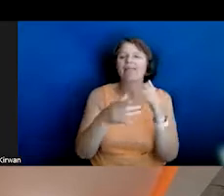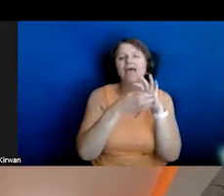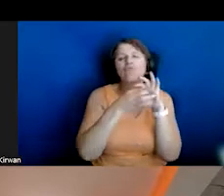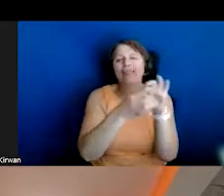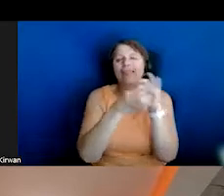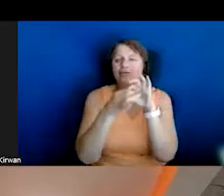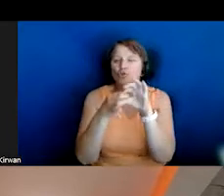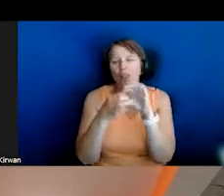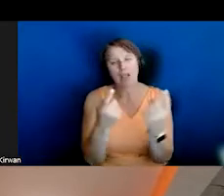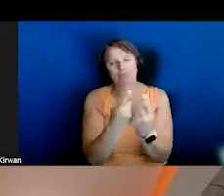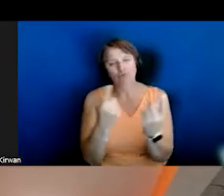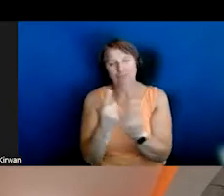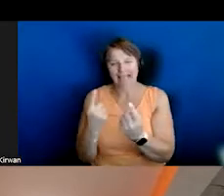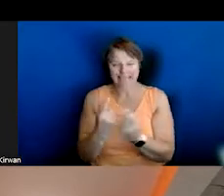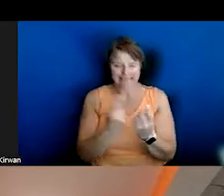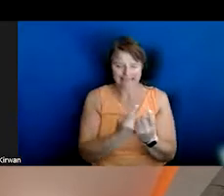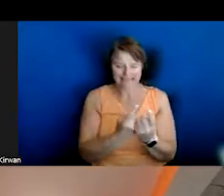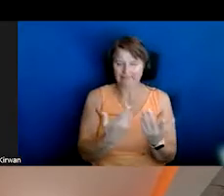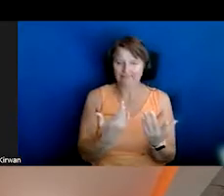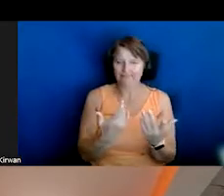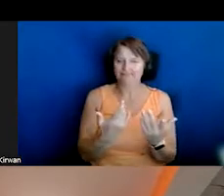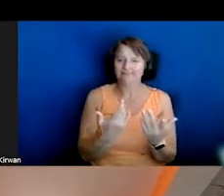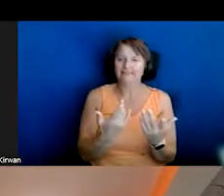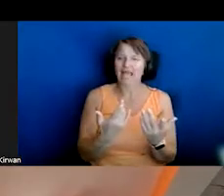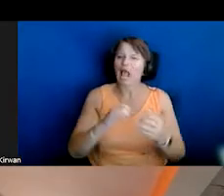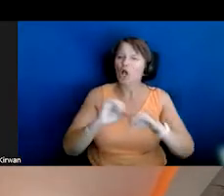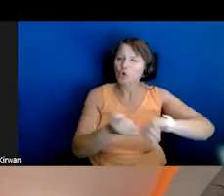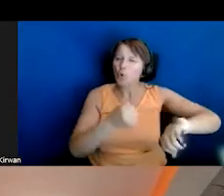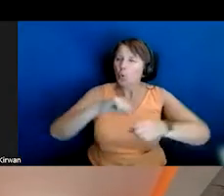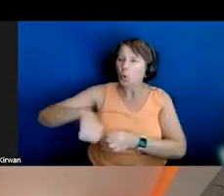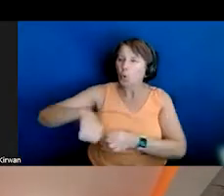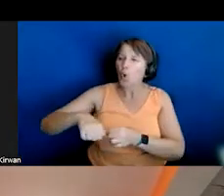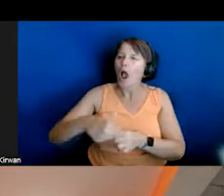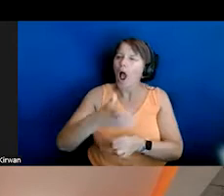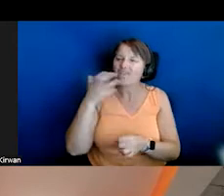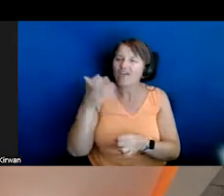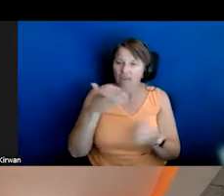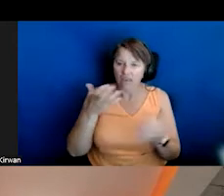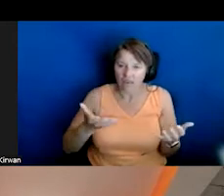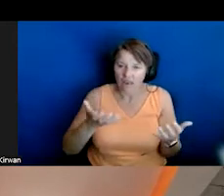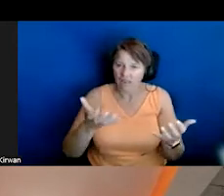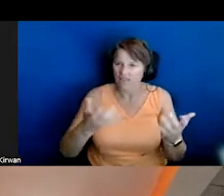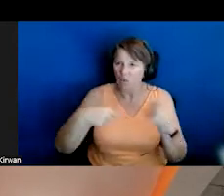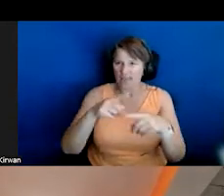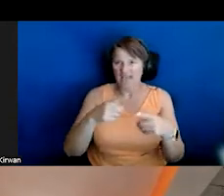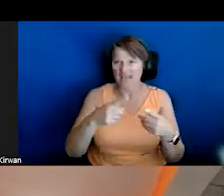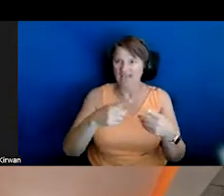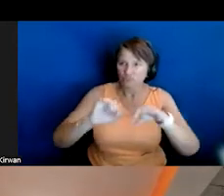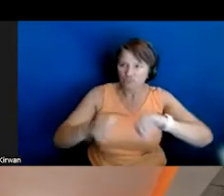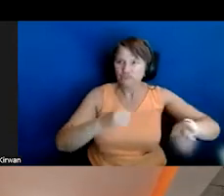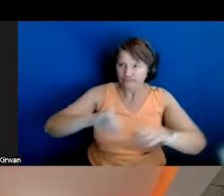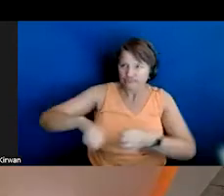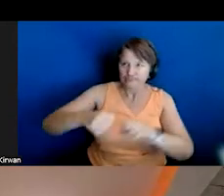So, this was a canoe oven that we walked around, actually rode around the fjord and would walk into